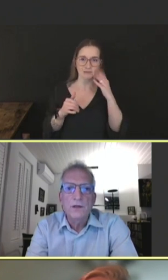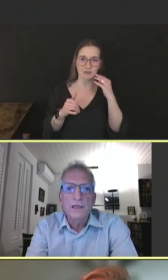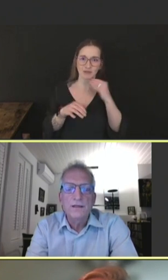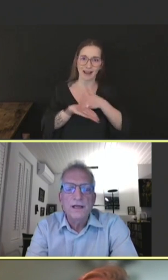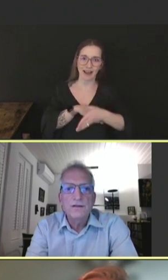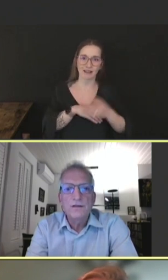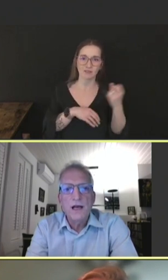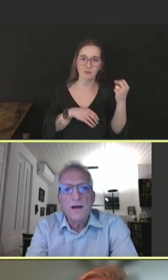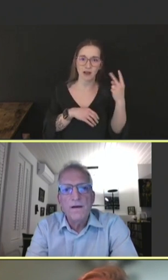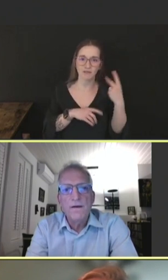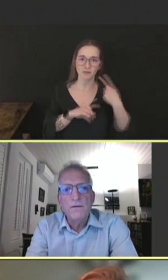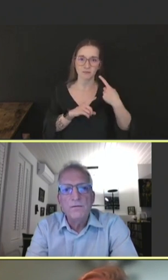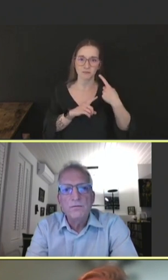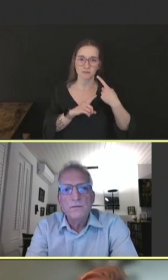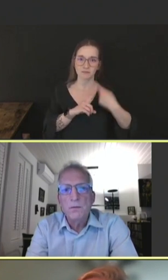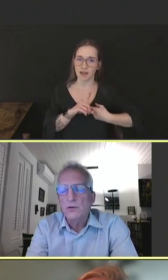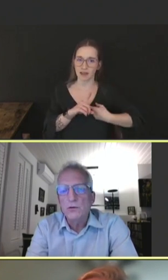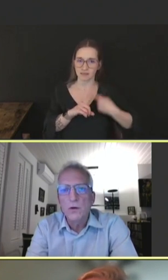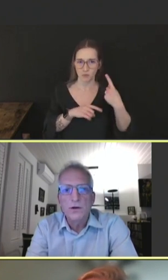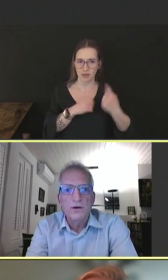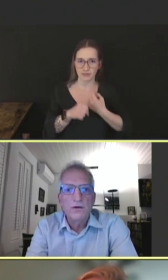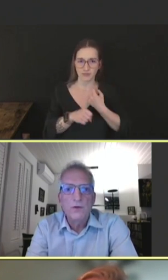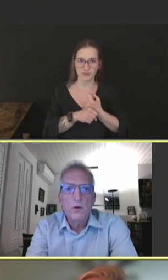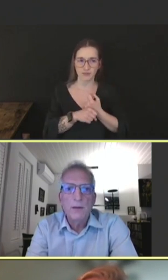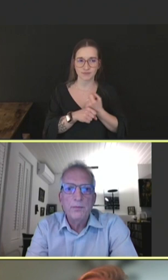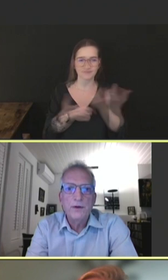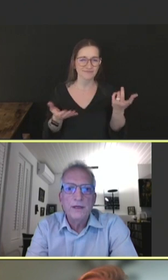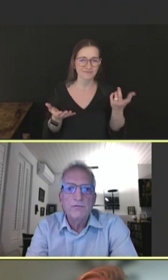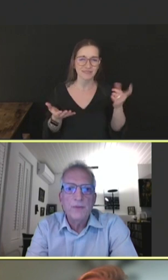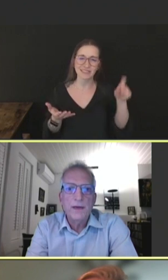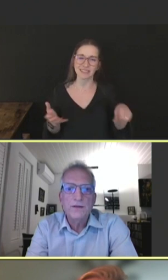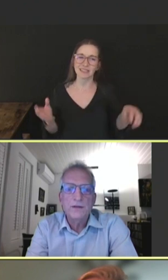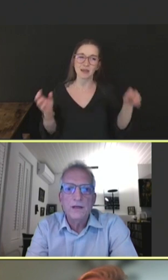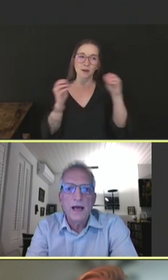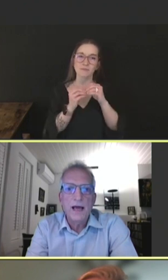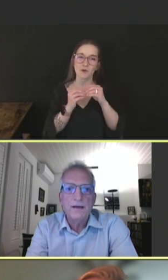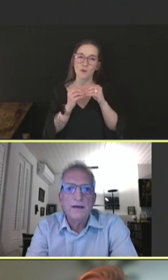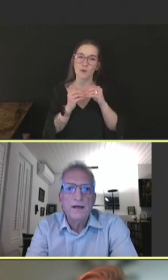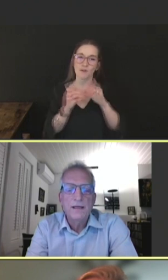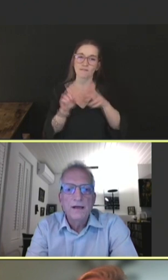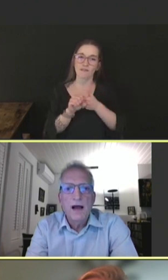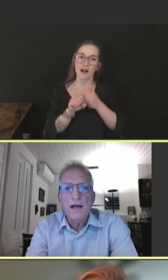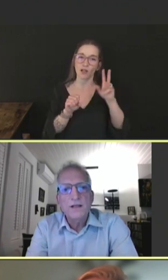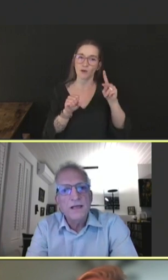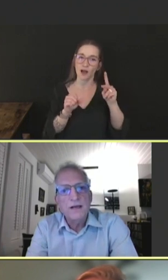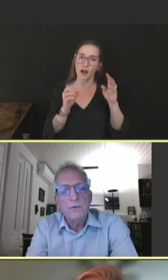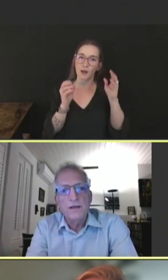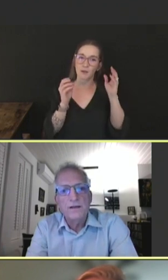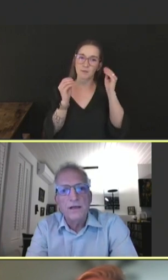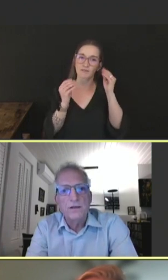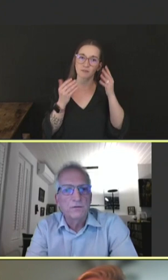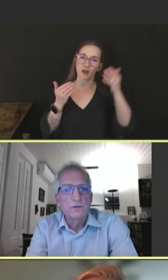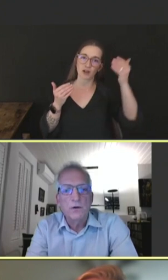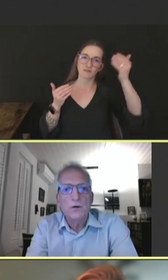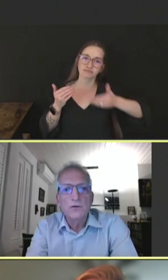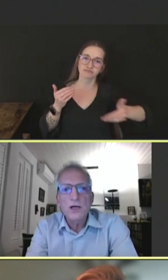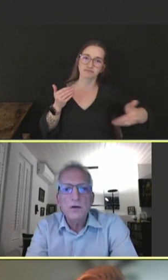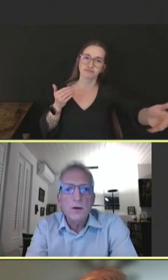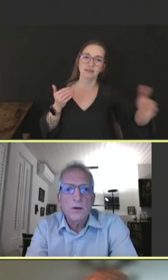We need much longer follow-up information and understand where they are, you know, continuing